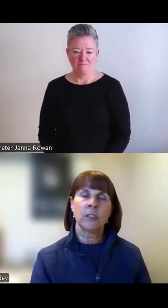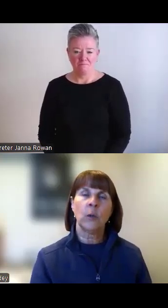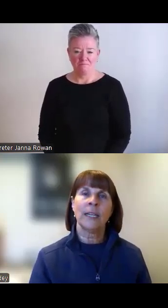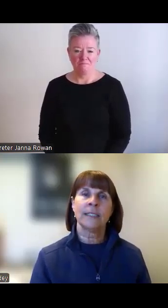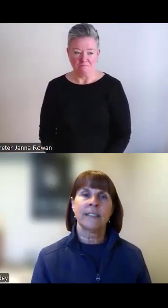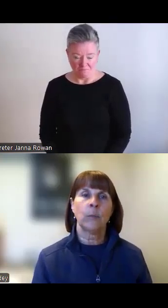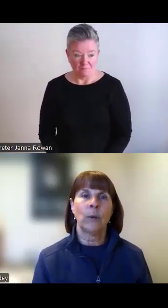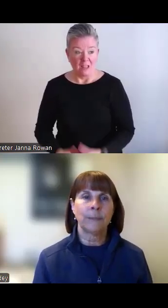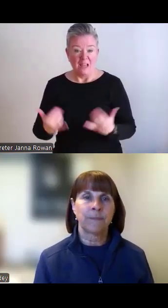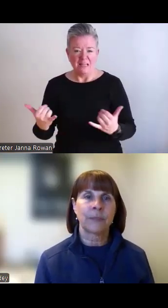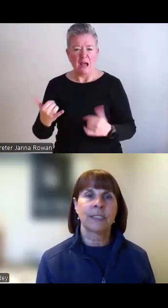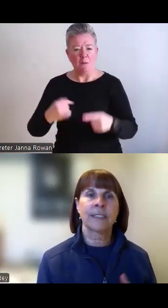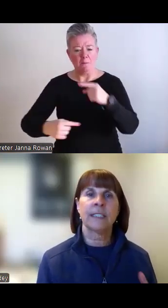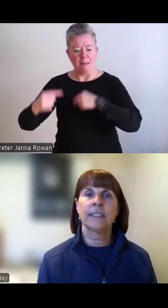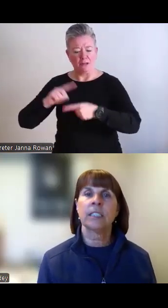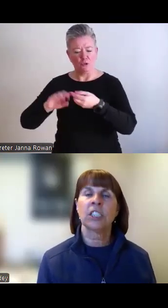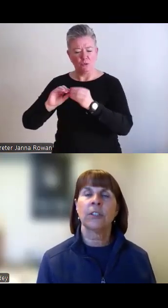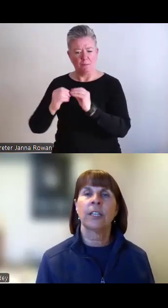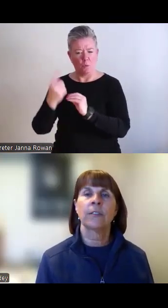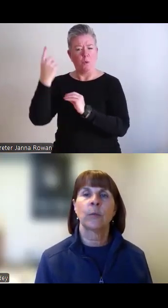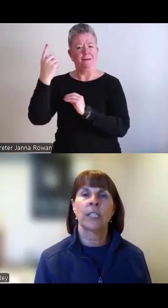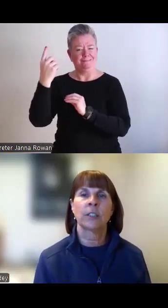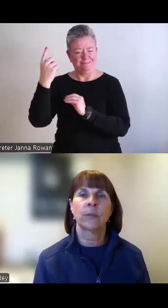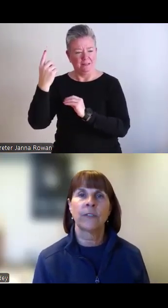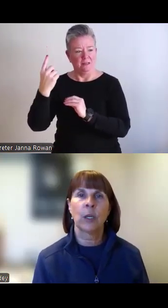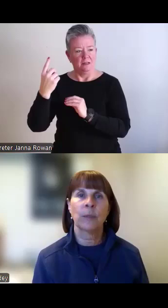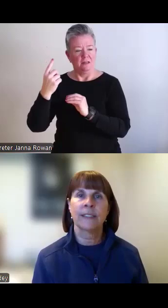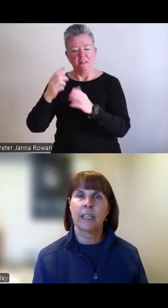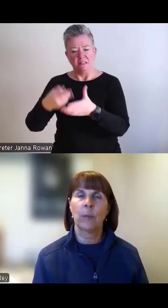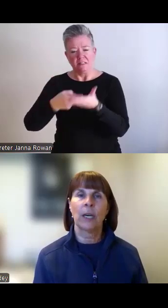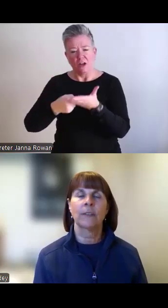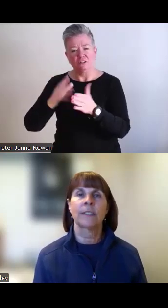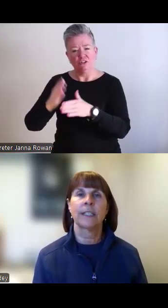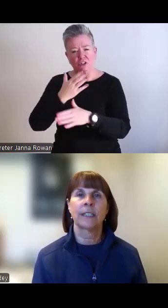So, let's go back to step one, discussing sharing information with families about the